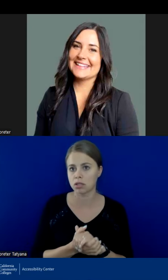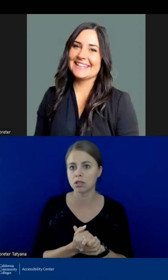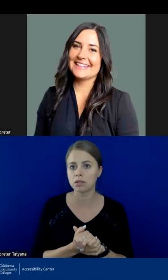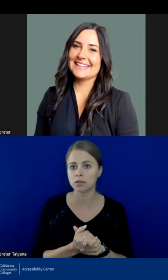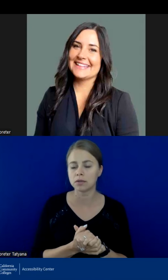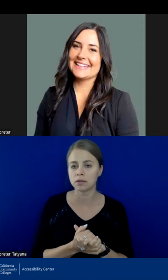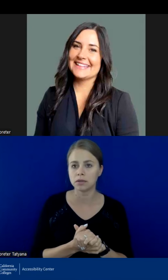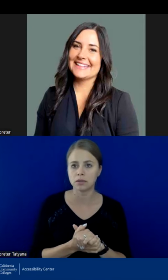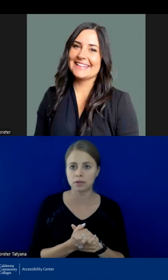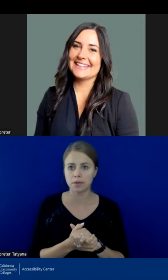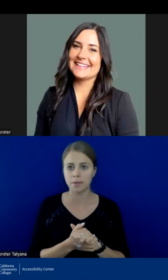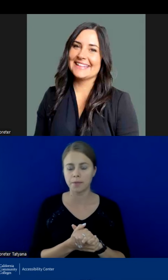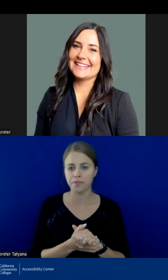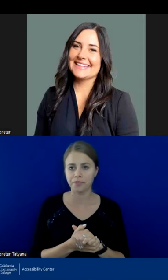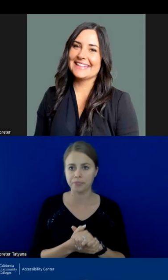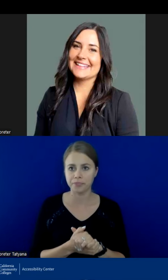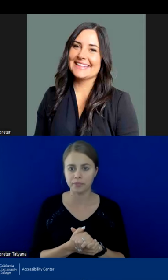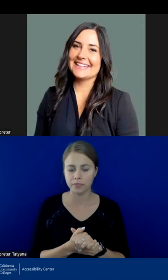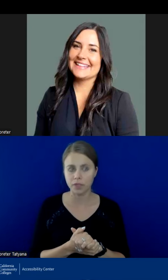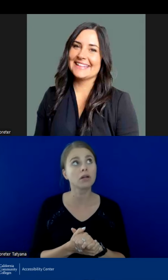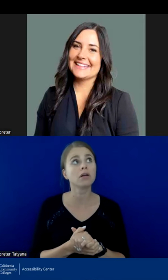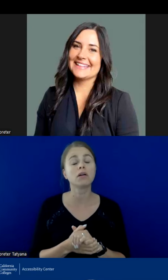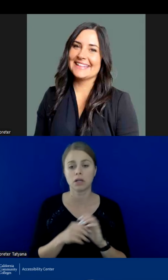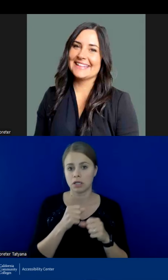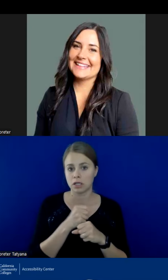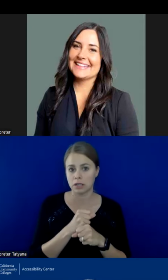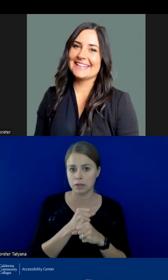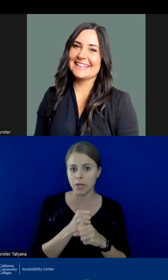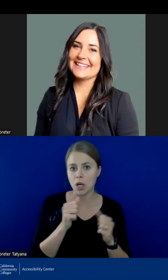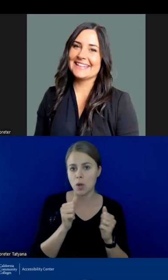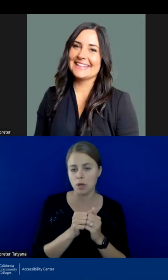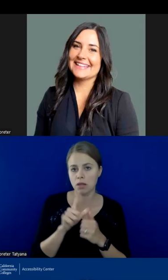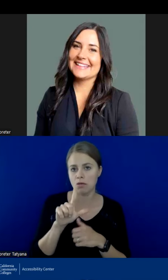with a long-range telescope.